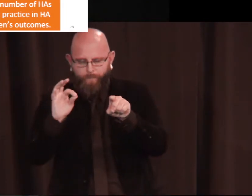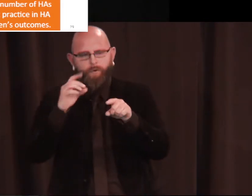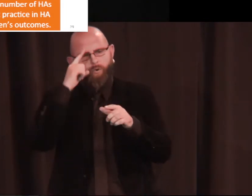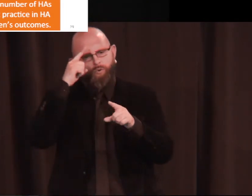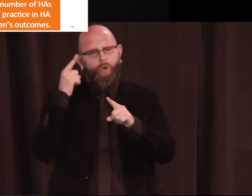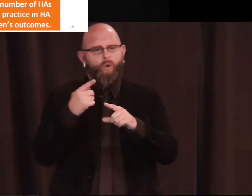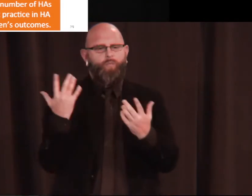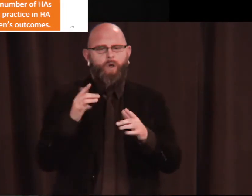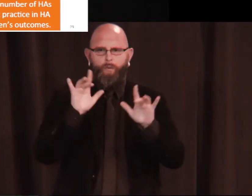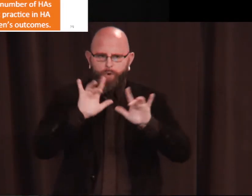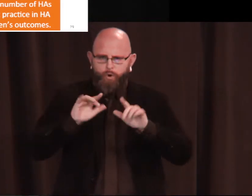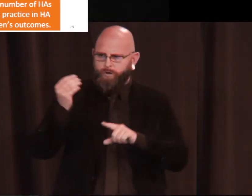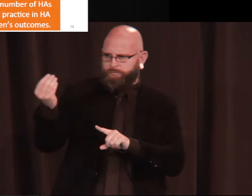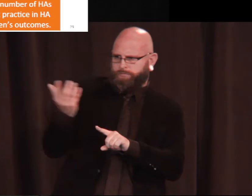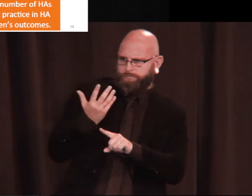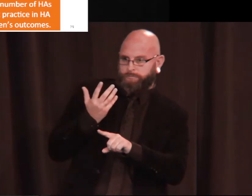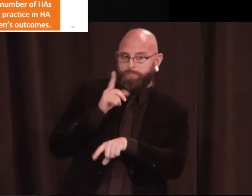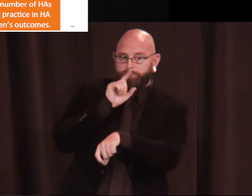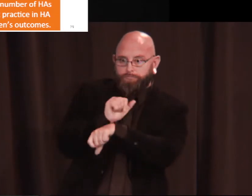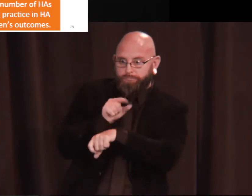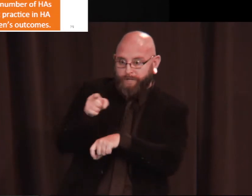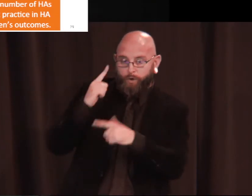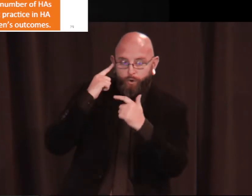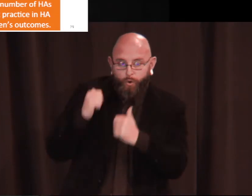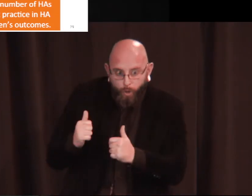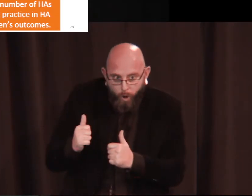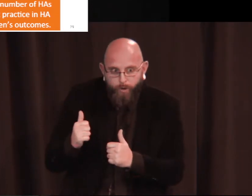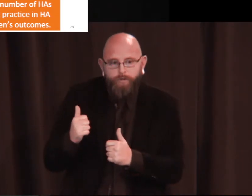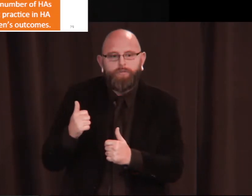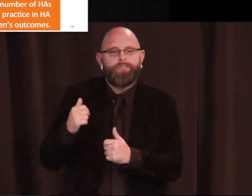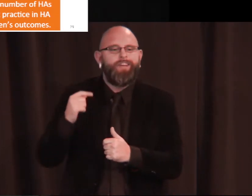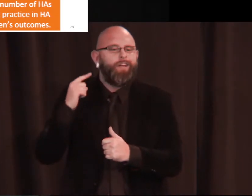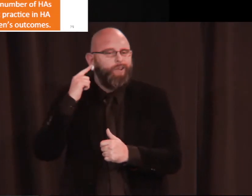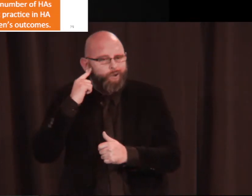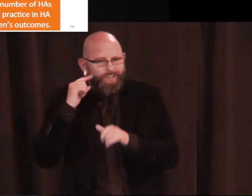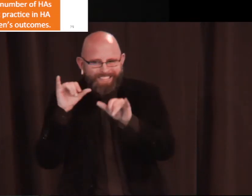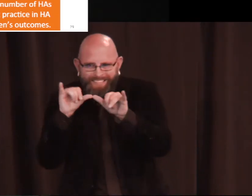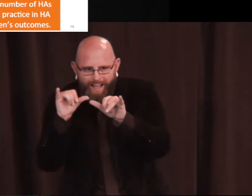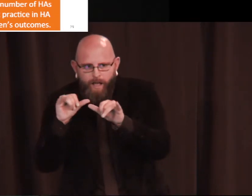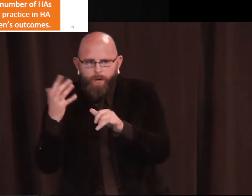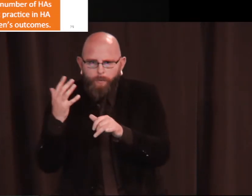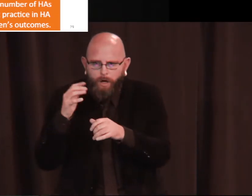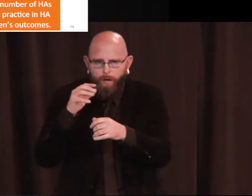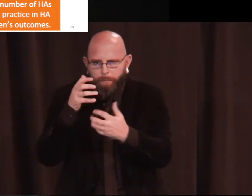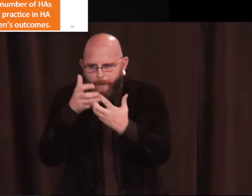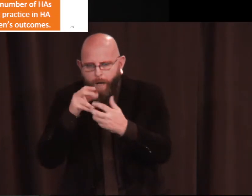based on this kid's hearing loss and the size of their ears, this is where the hearing aid should be fit.